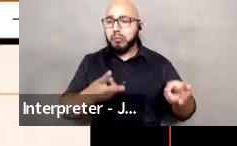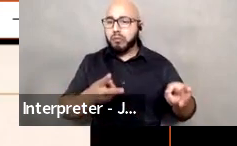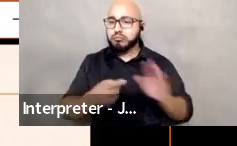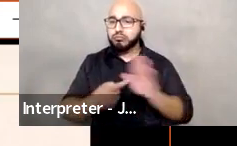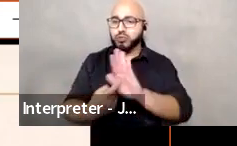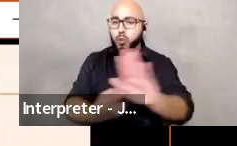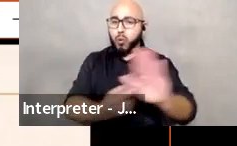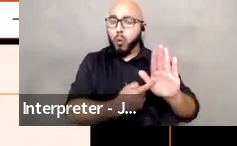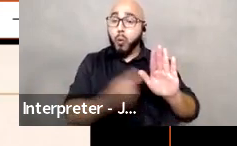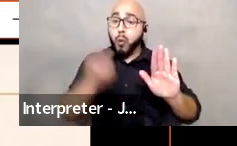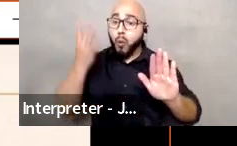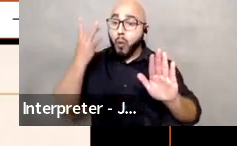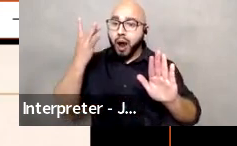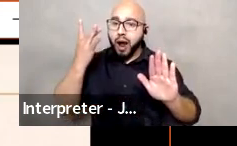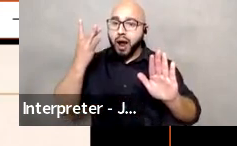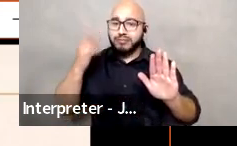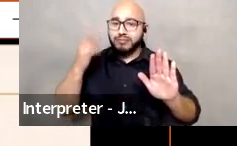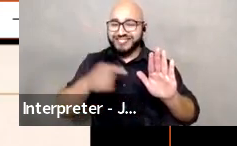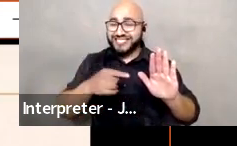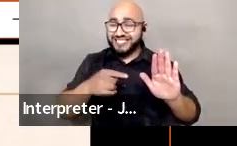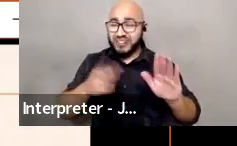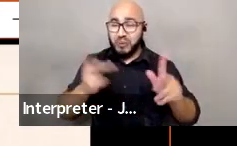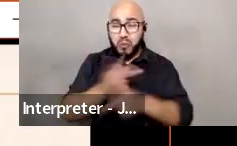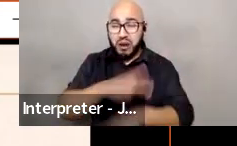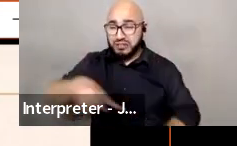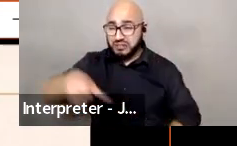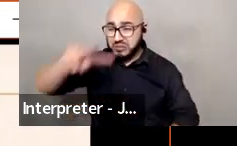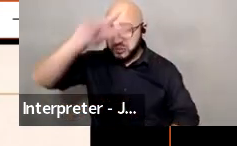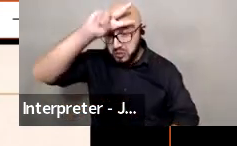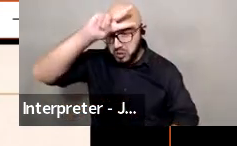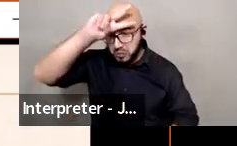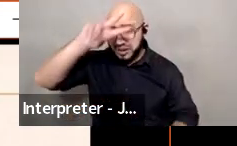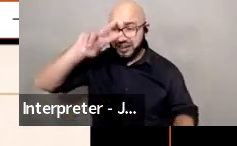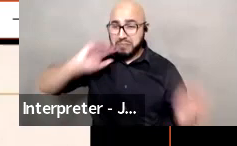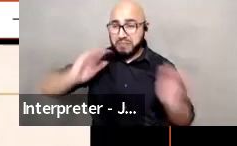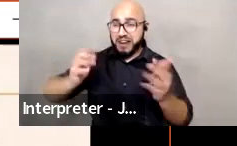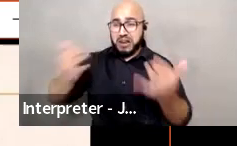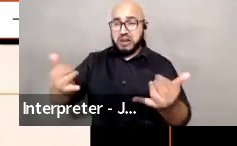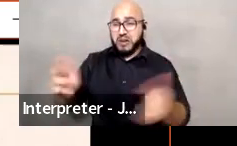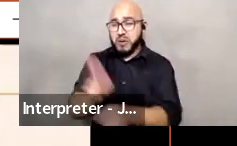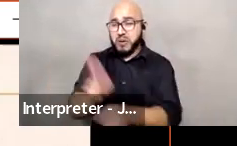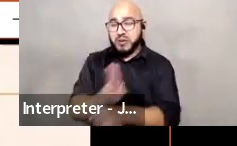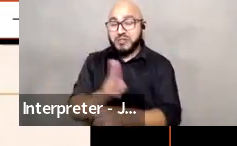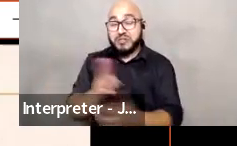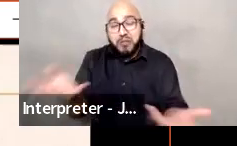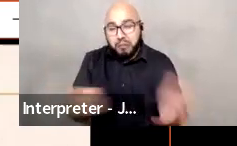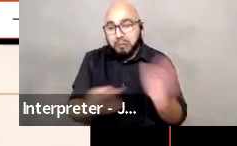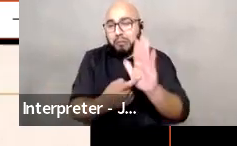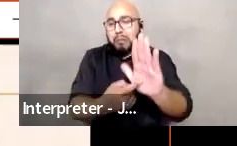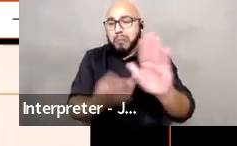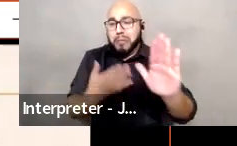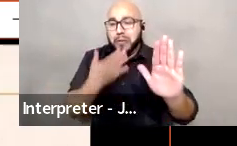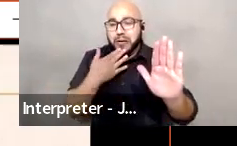It looks even stupider than the ones they. They wear today. So I figured it would be a. Good moment to laugh at.